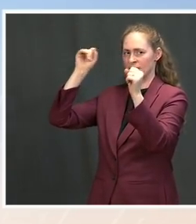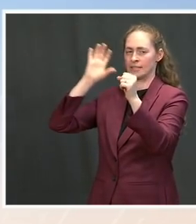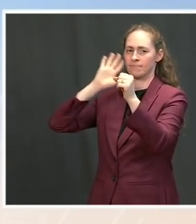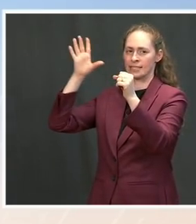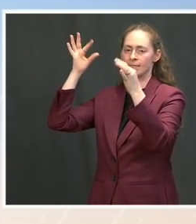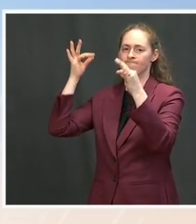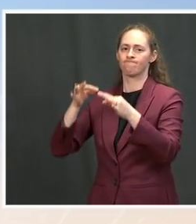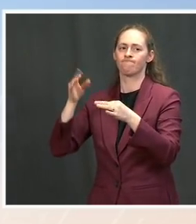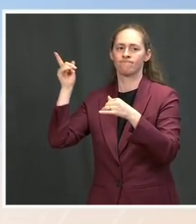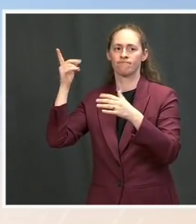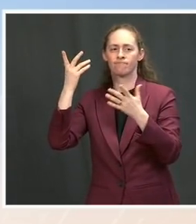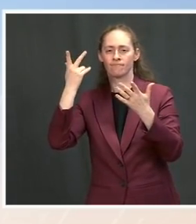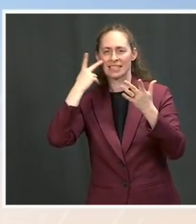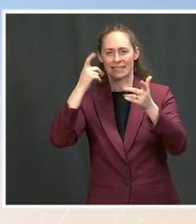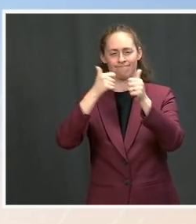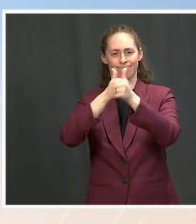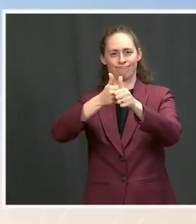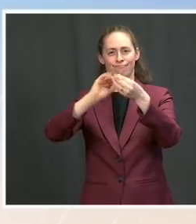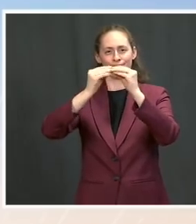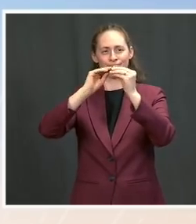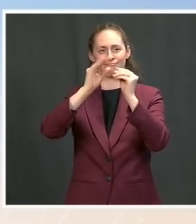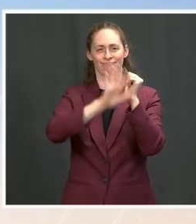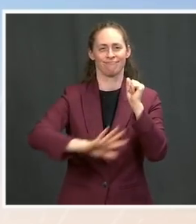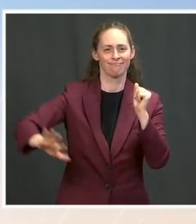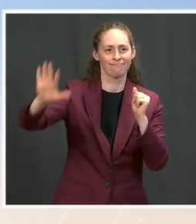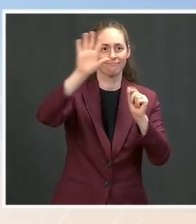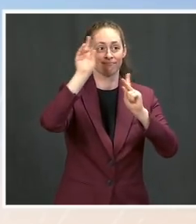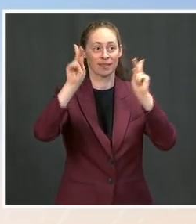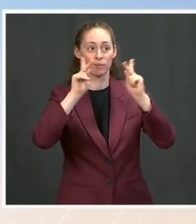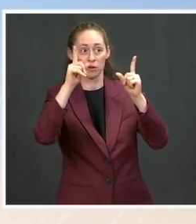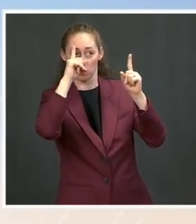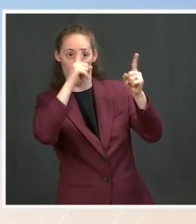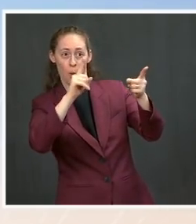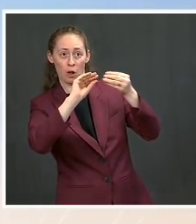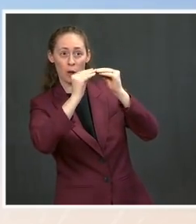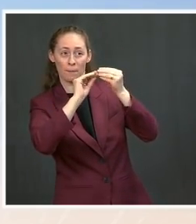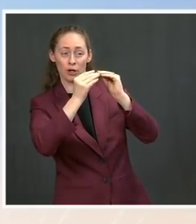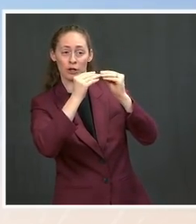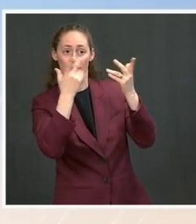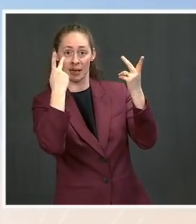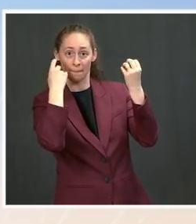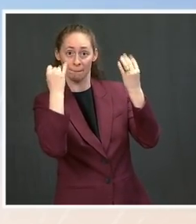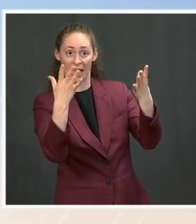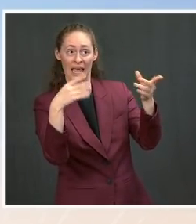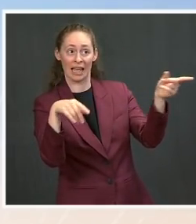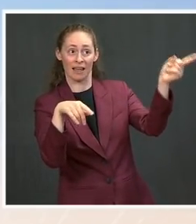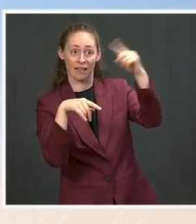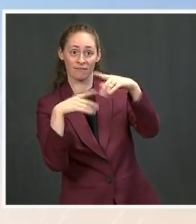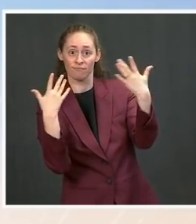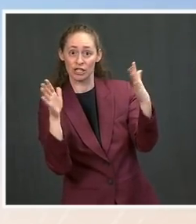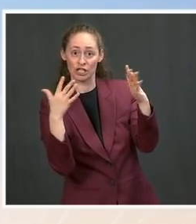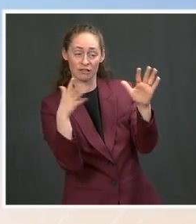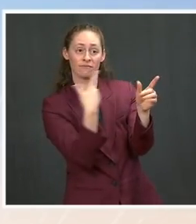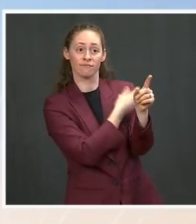he hopes to be vaccinated by the summer. That obviously is a step forward. And what we can do from an operational standpoint